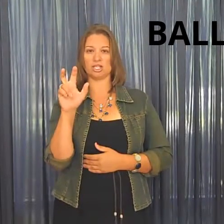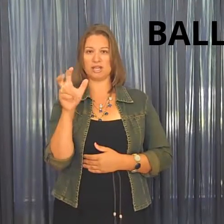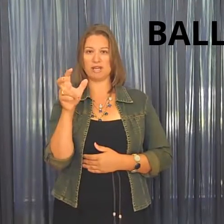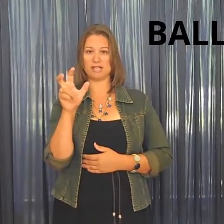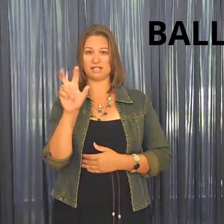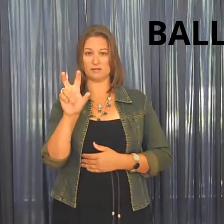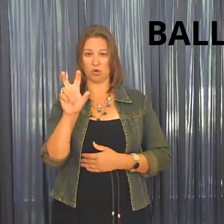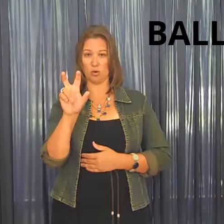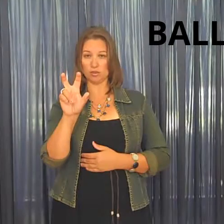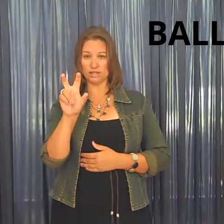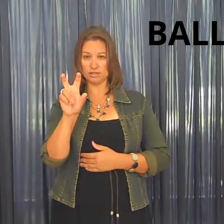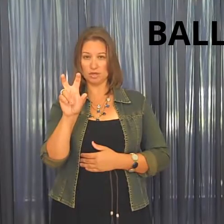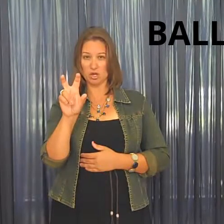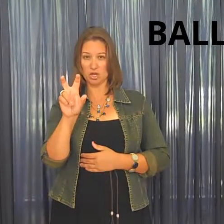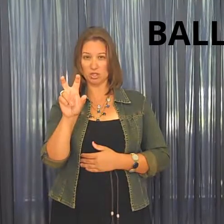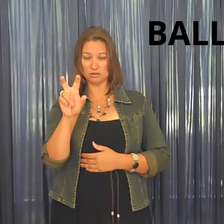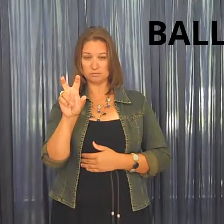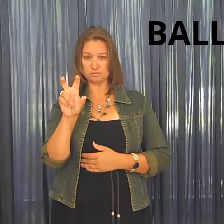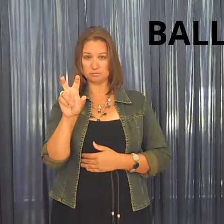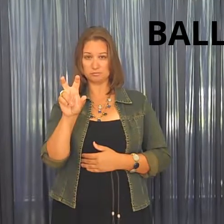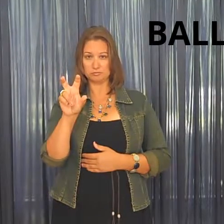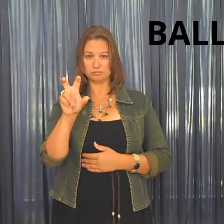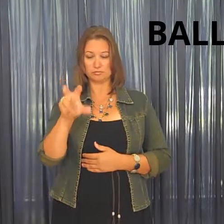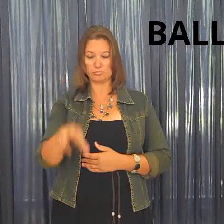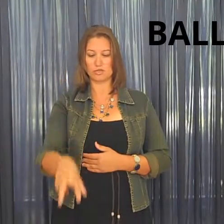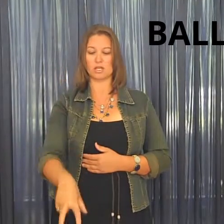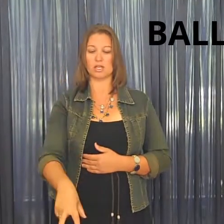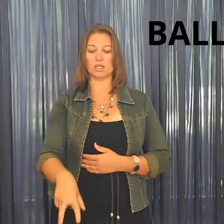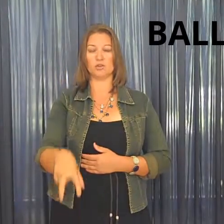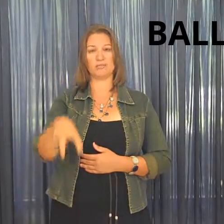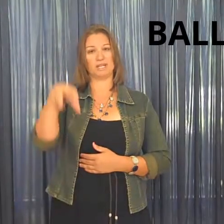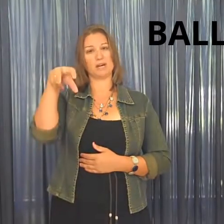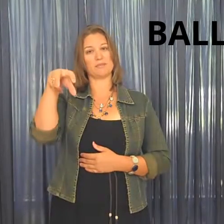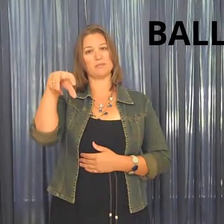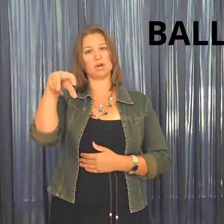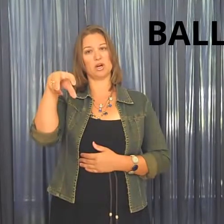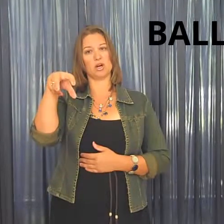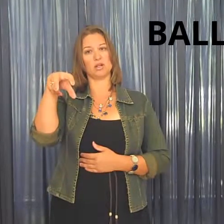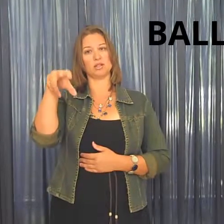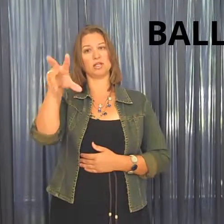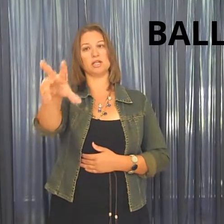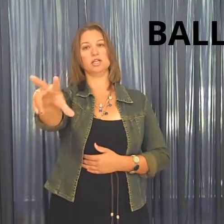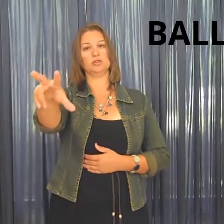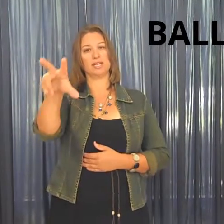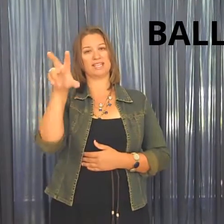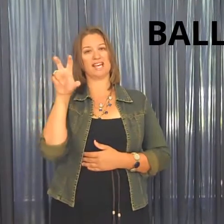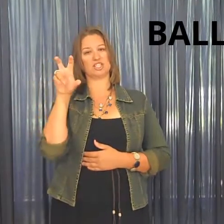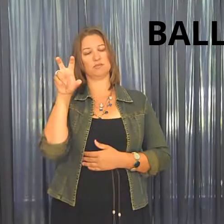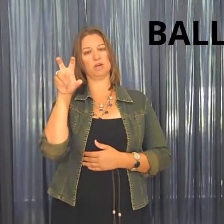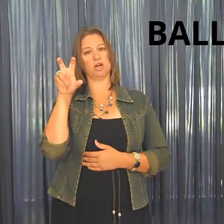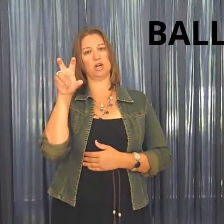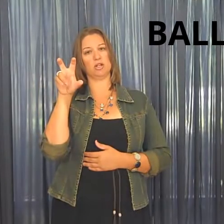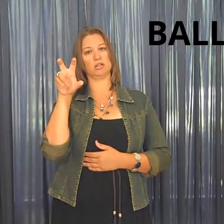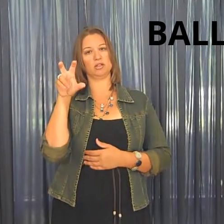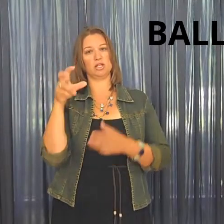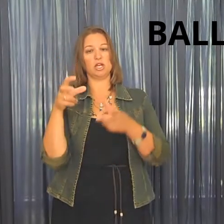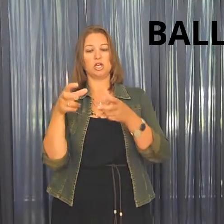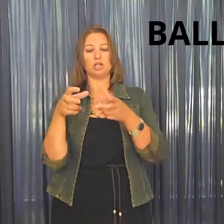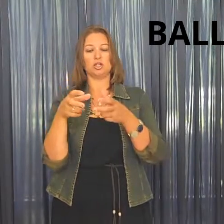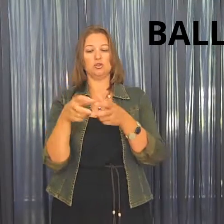shaped hand as if you are holding the ball, you can pick up the ball, you can catch a ball,